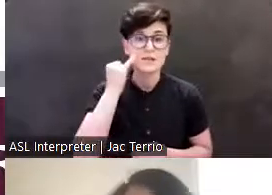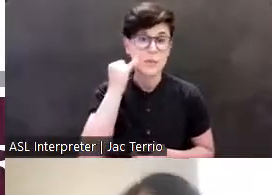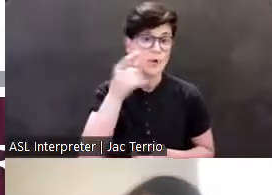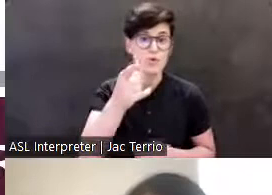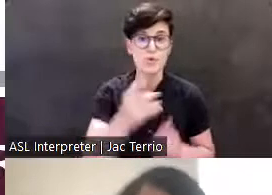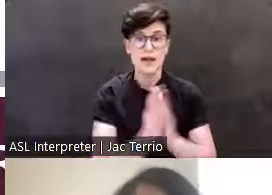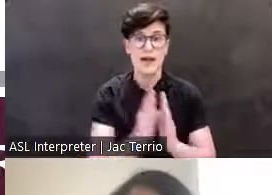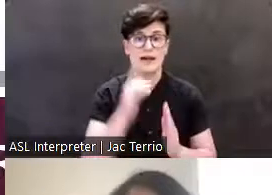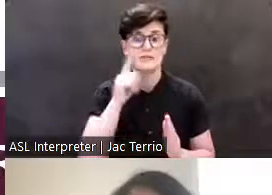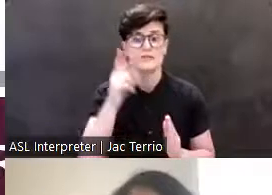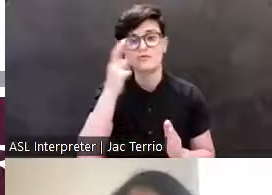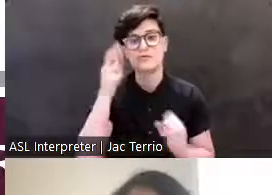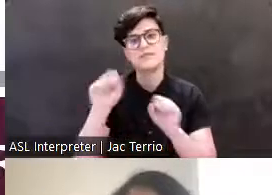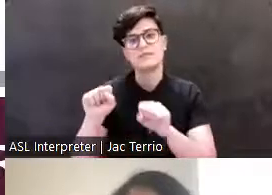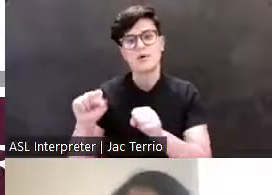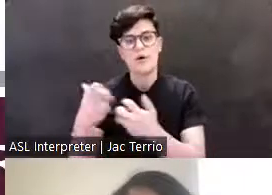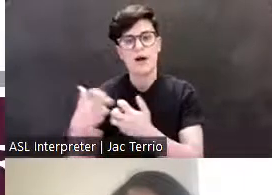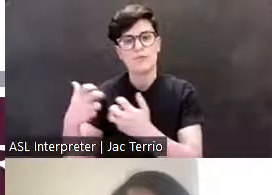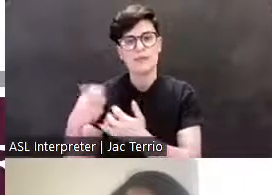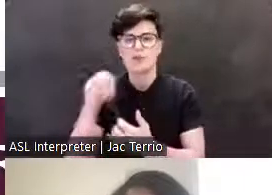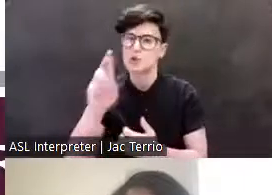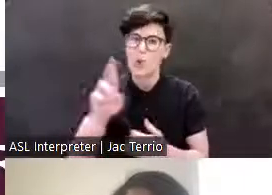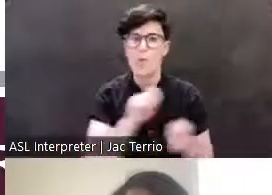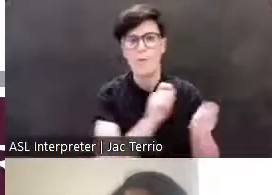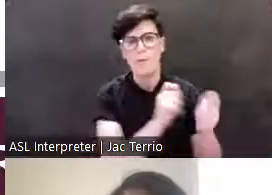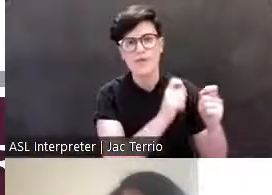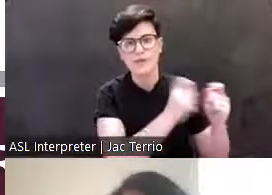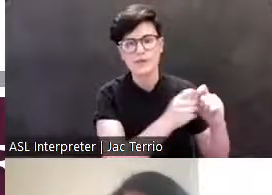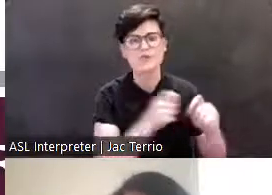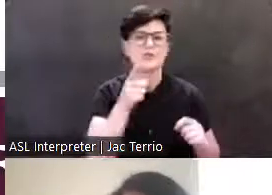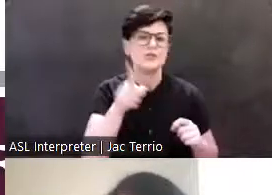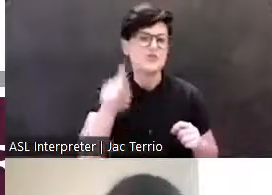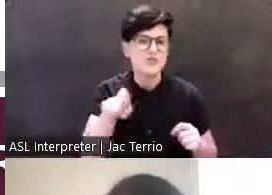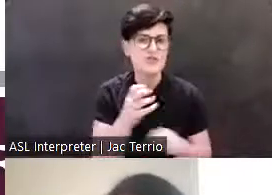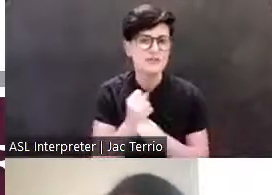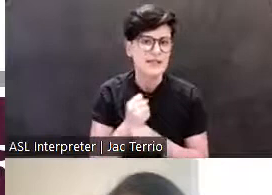or a reasonable modification, you should get a decision promptly.